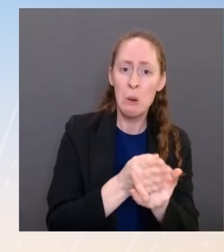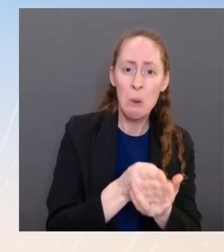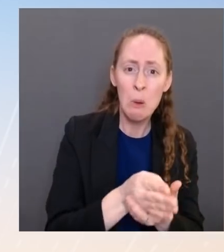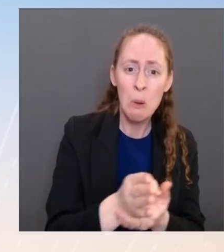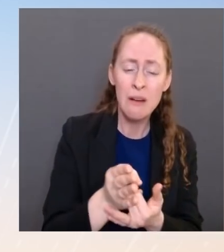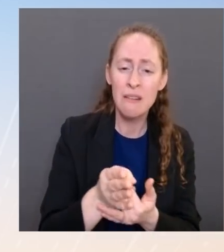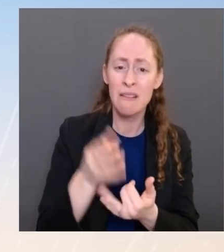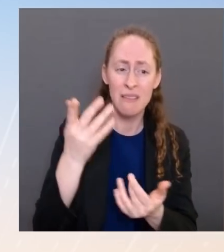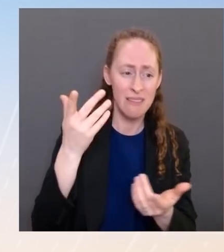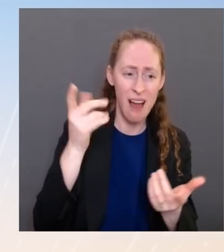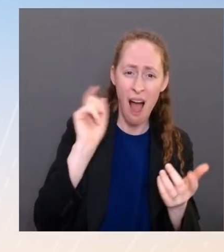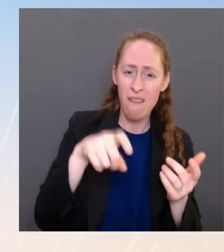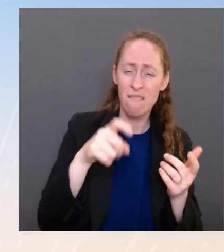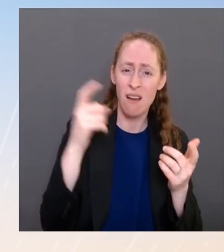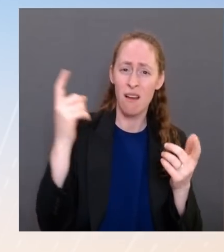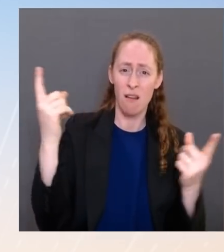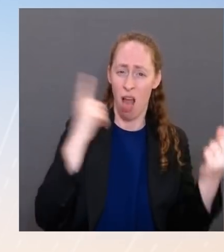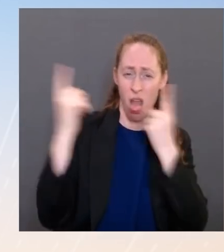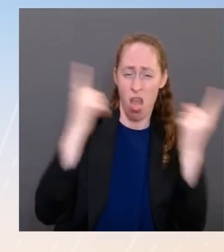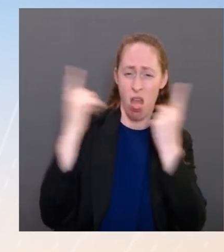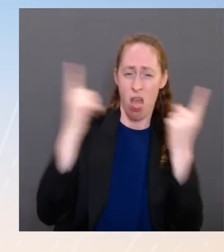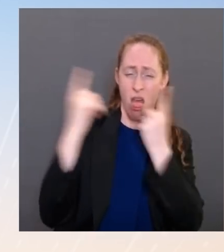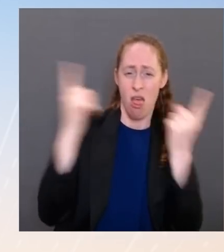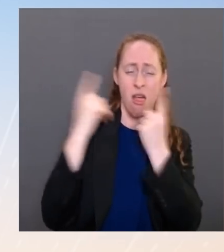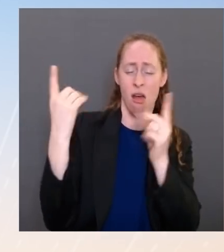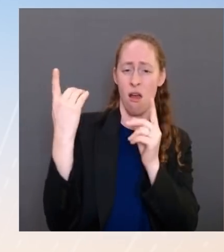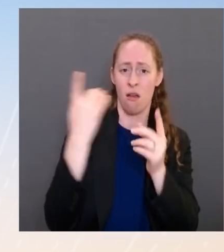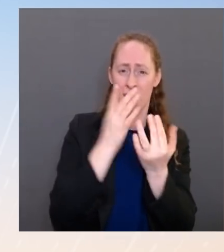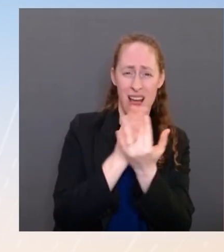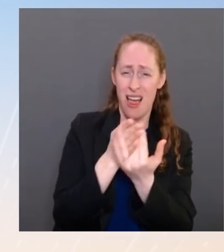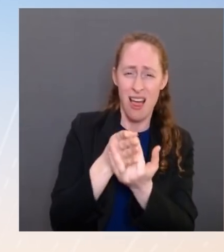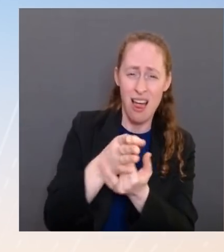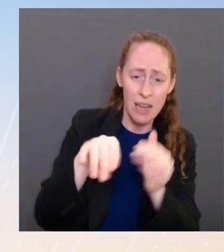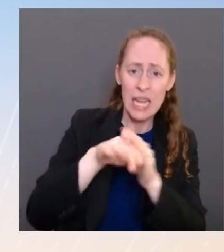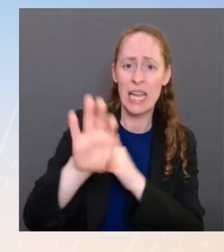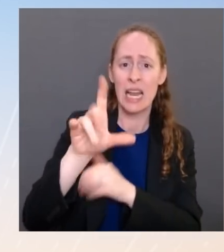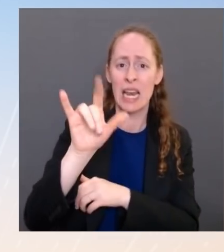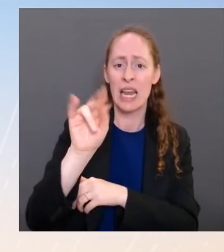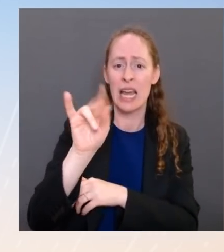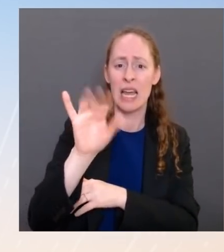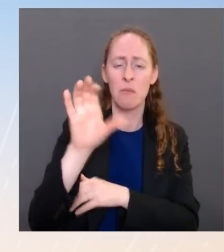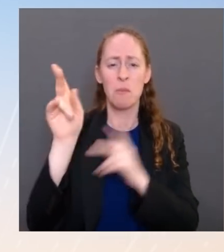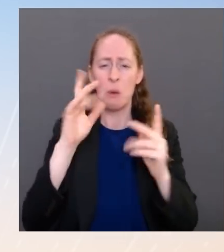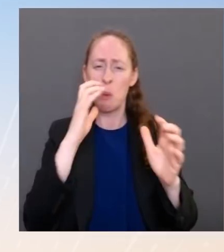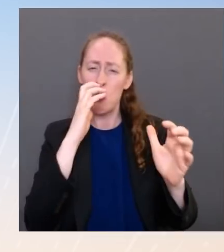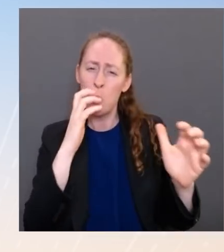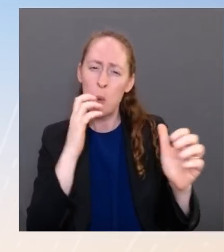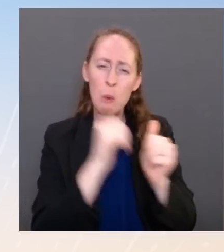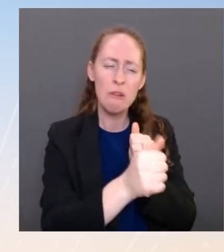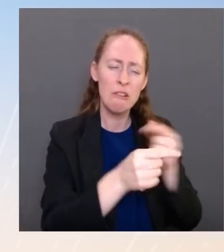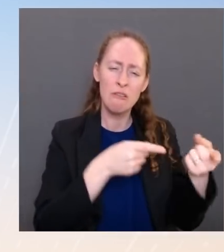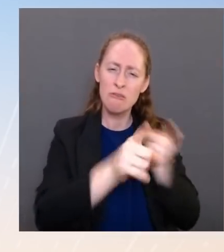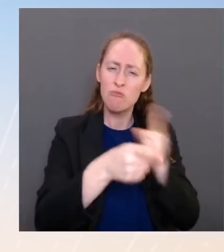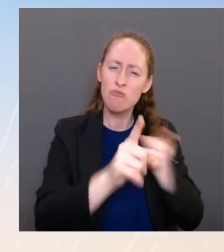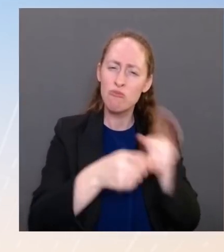I guess, about protests that have been peaceful to date -- and we certainly continue to encourage that -- outside of judges' homes.